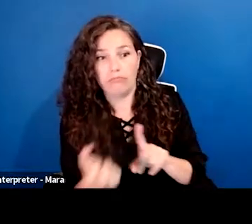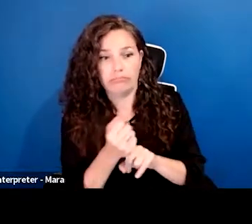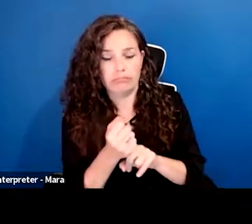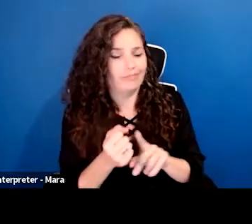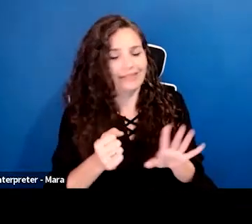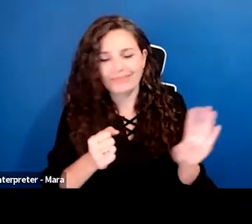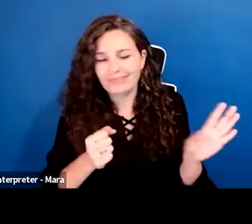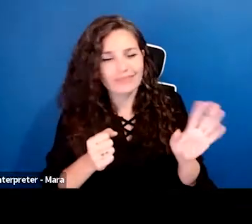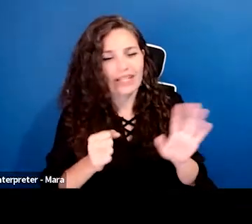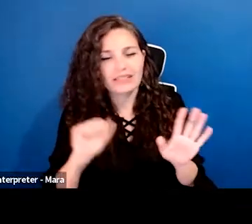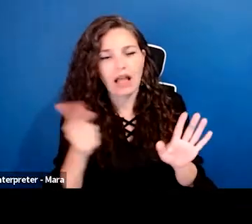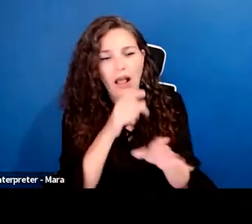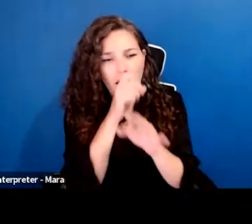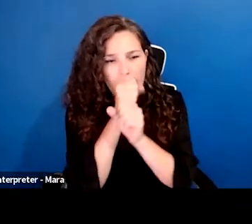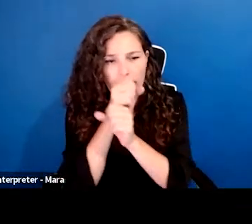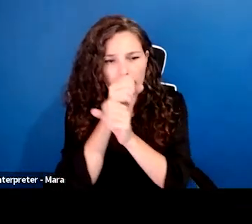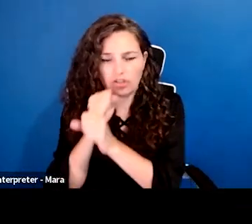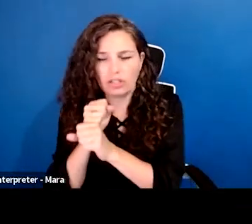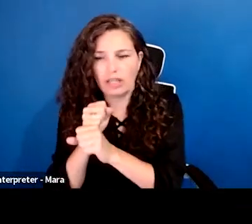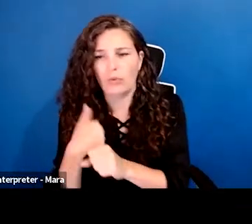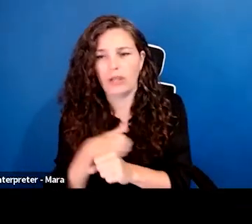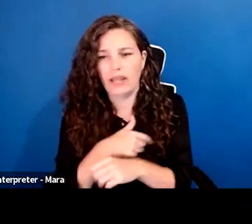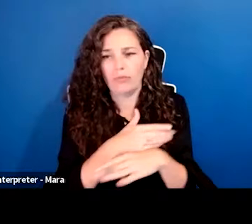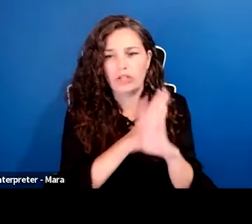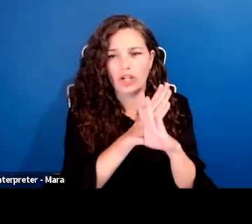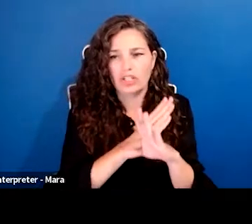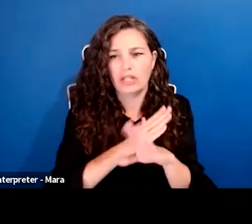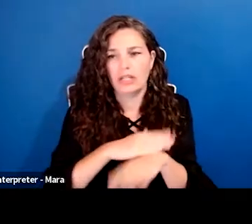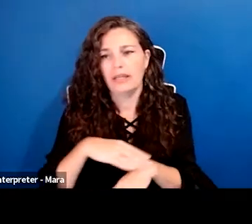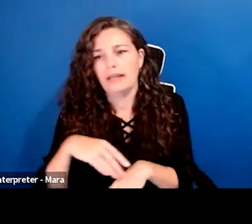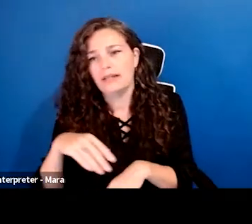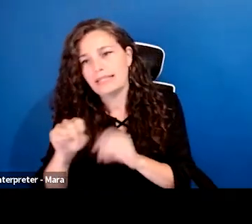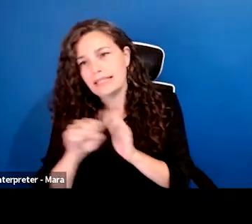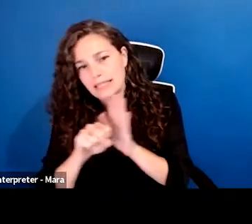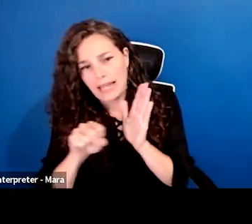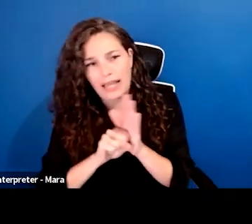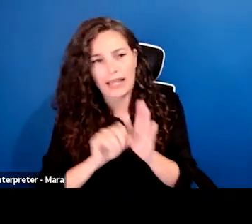protections in our CBAs state federal OSHA laws